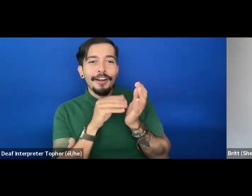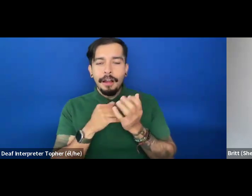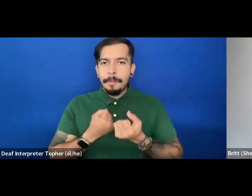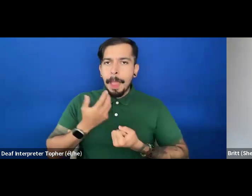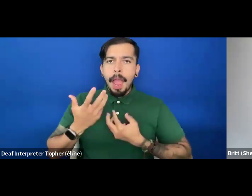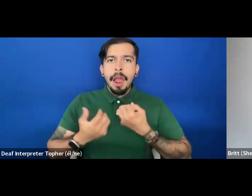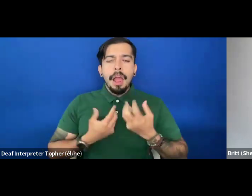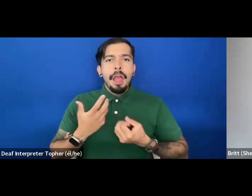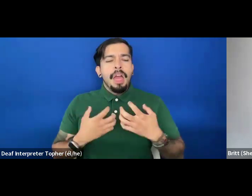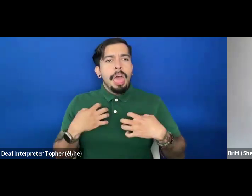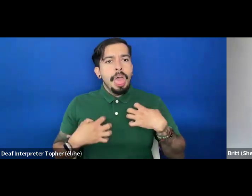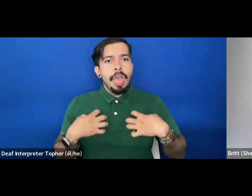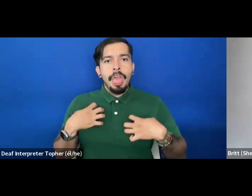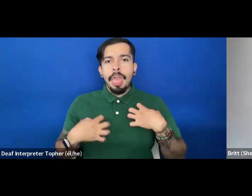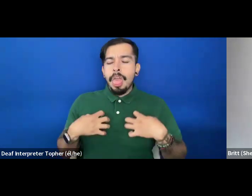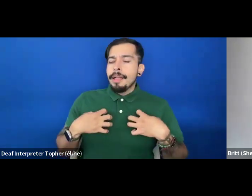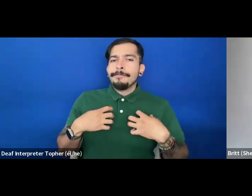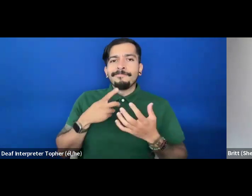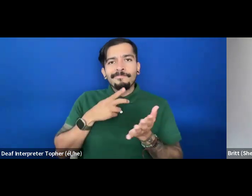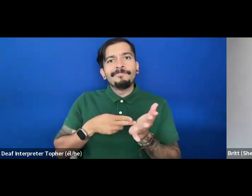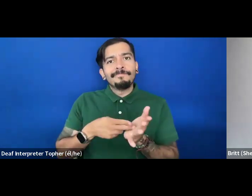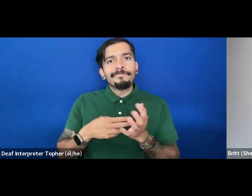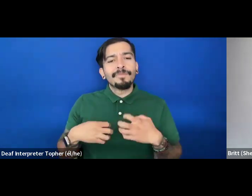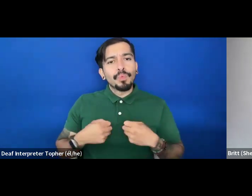for all workers, for all people,